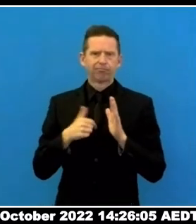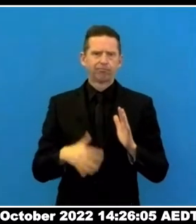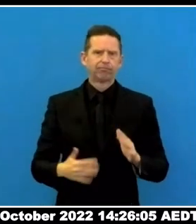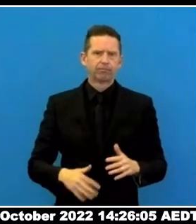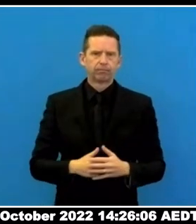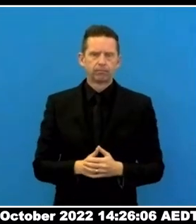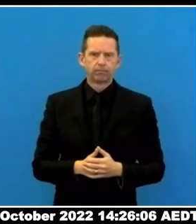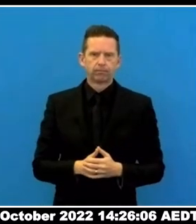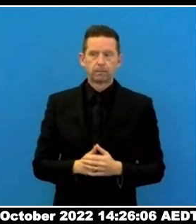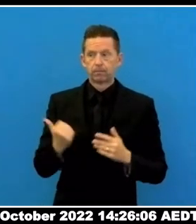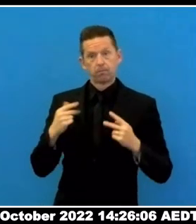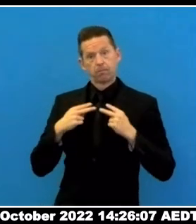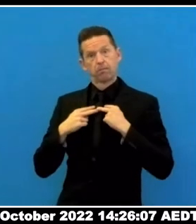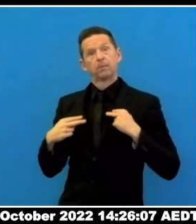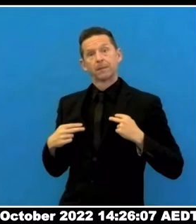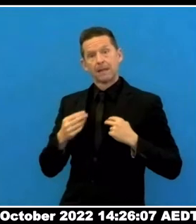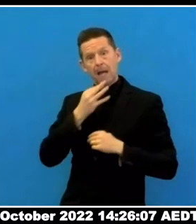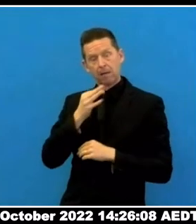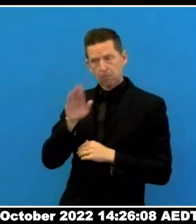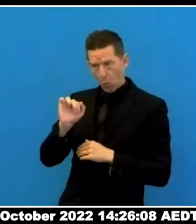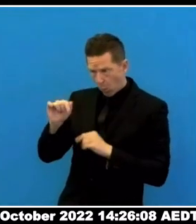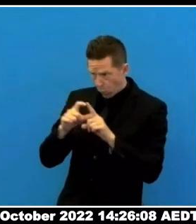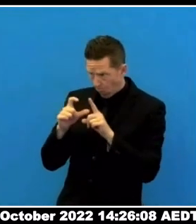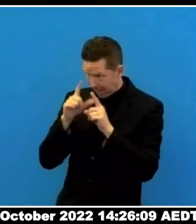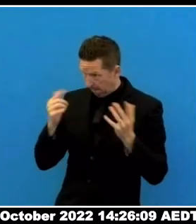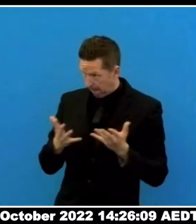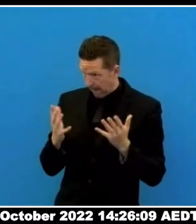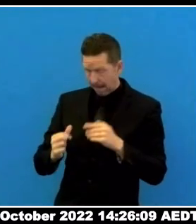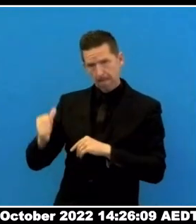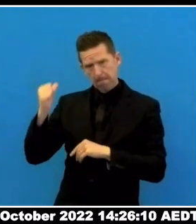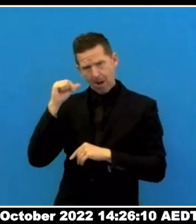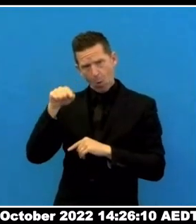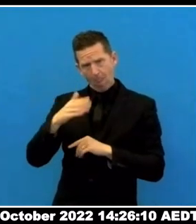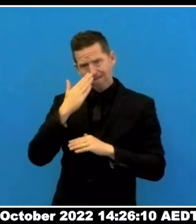Is your daughter able to play in the front or the back garden of your house?